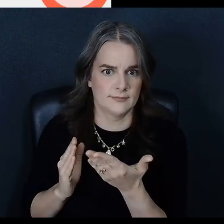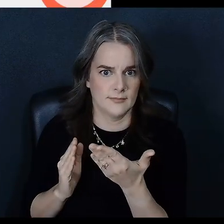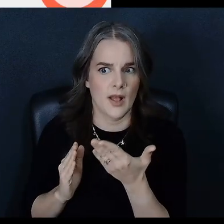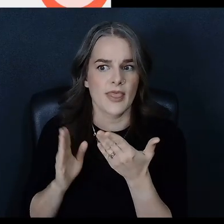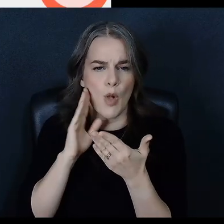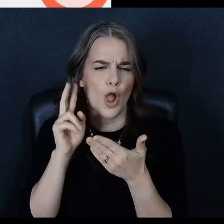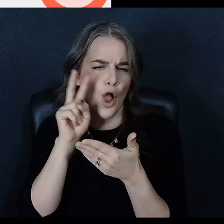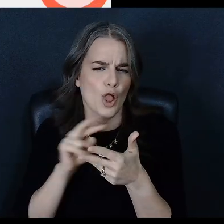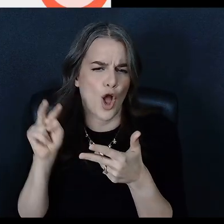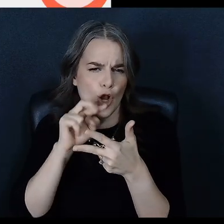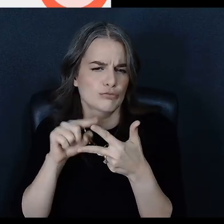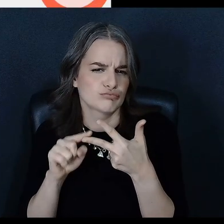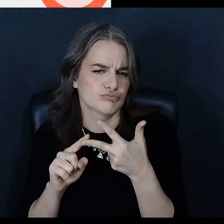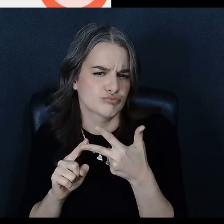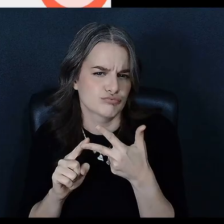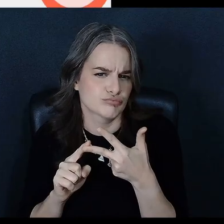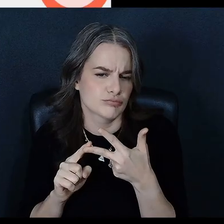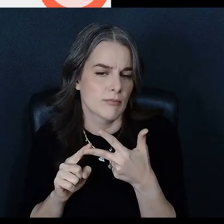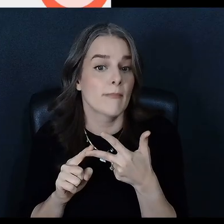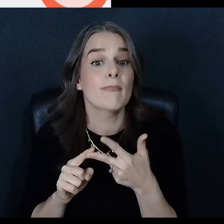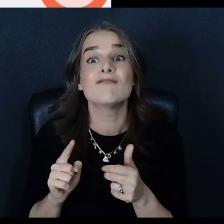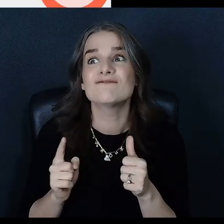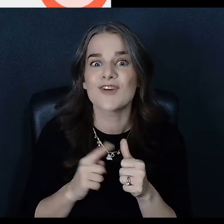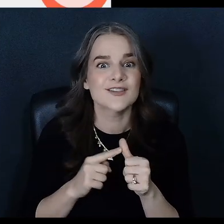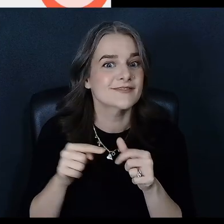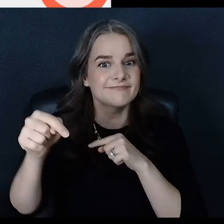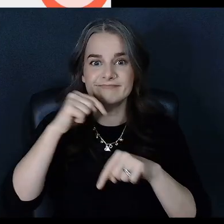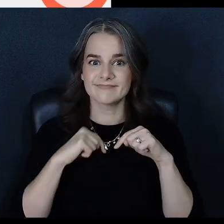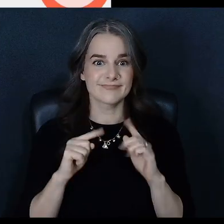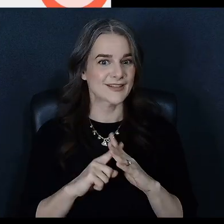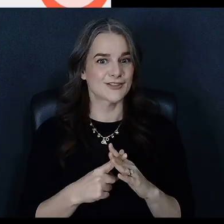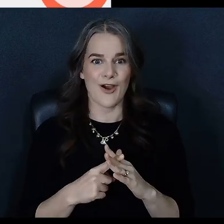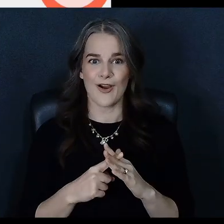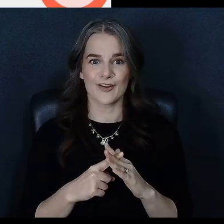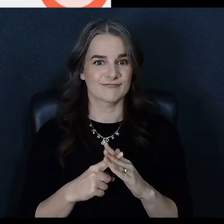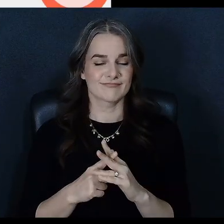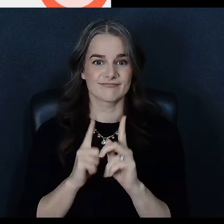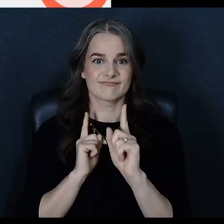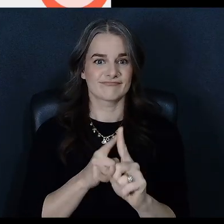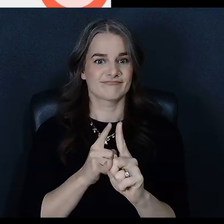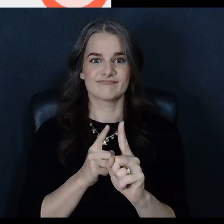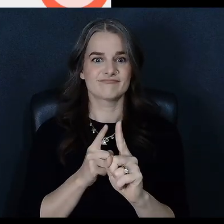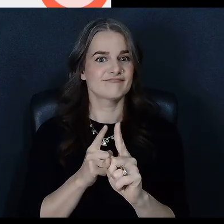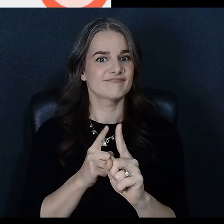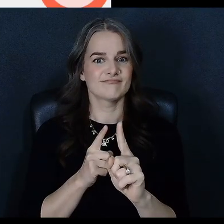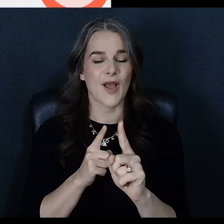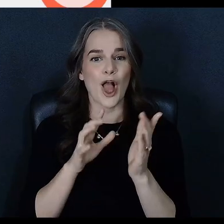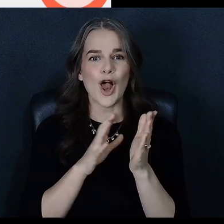But as long as we start from an idea that learning the person and their needs